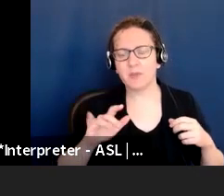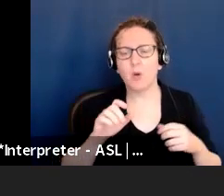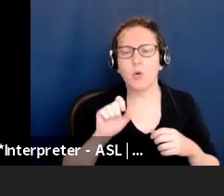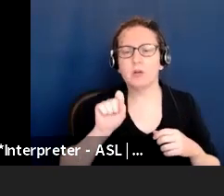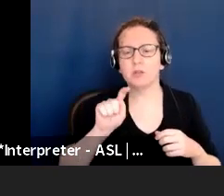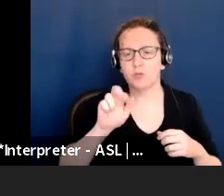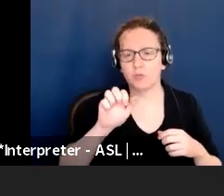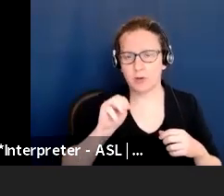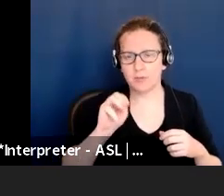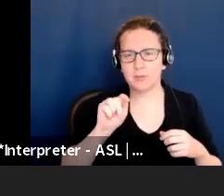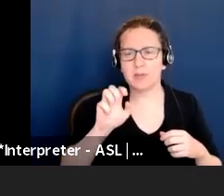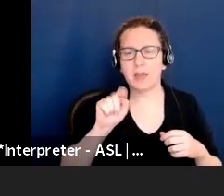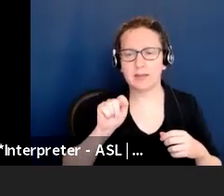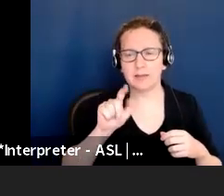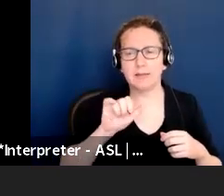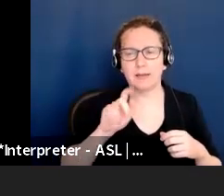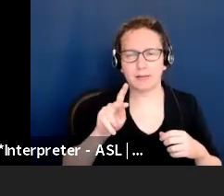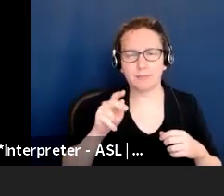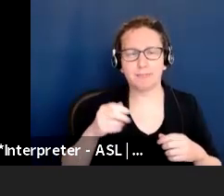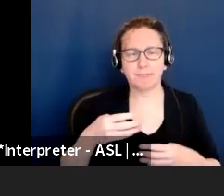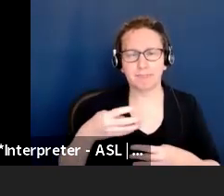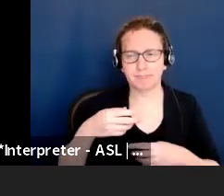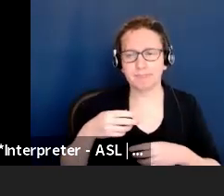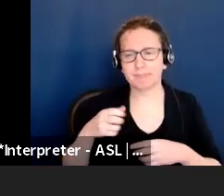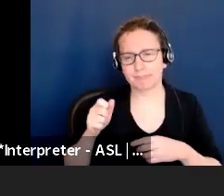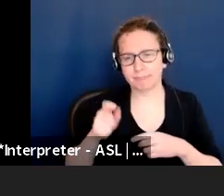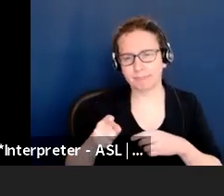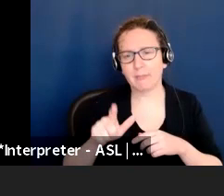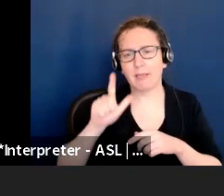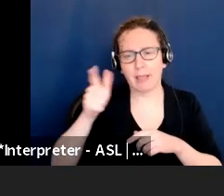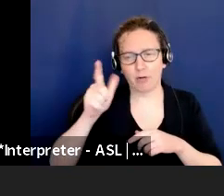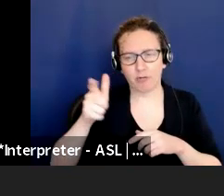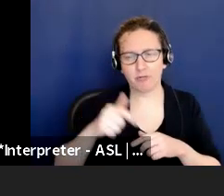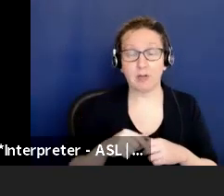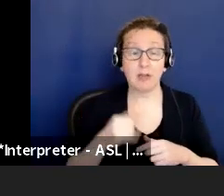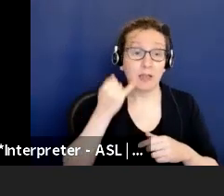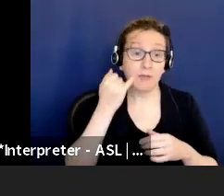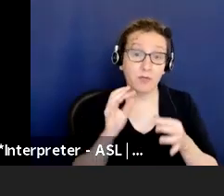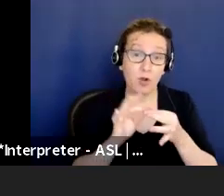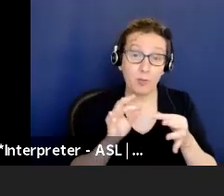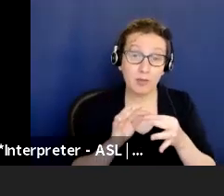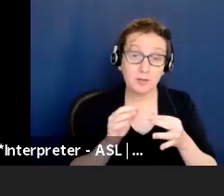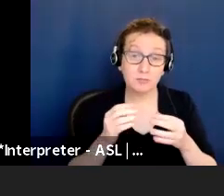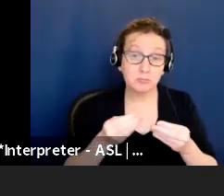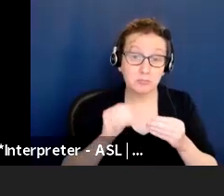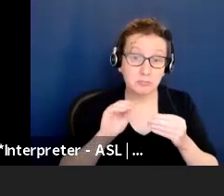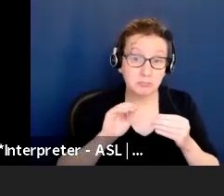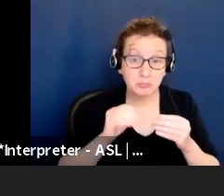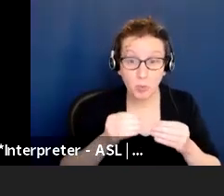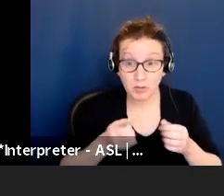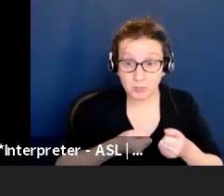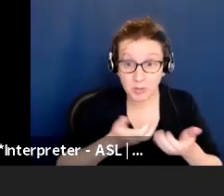later on. If you have comments to share, send a chat to the moderator to request the floor